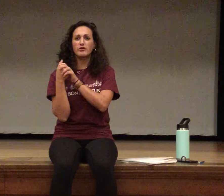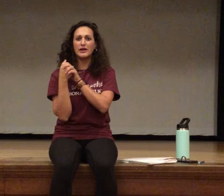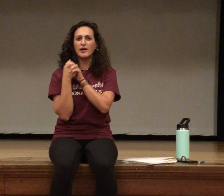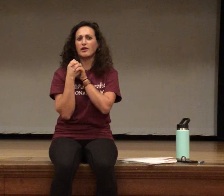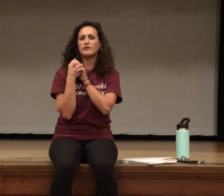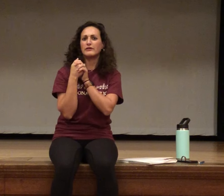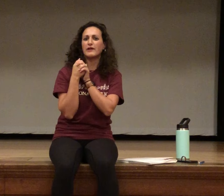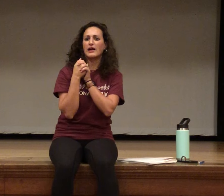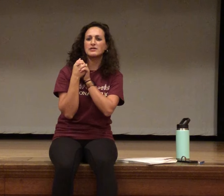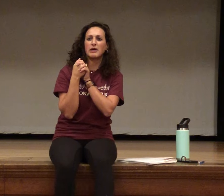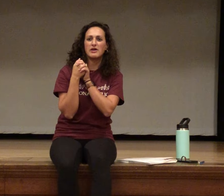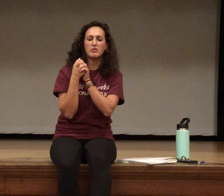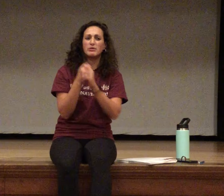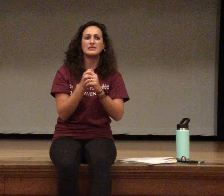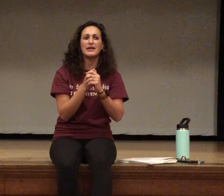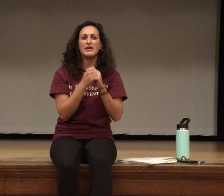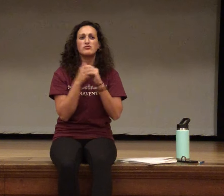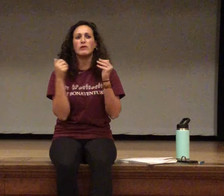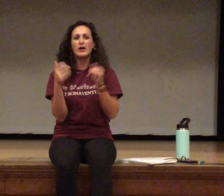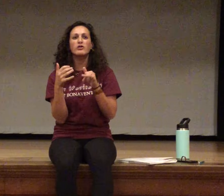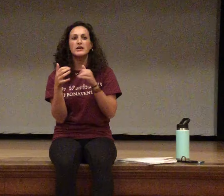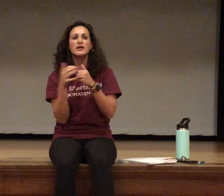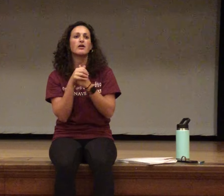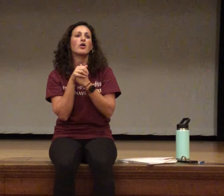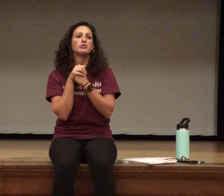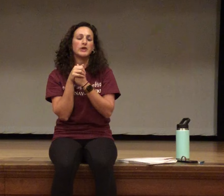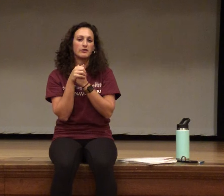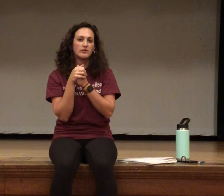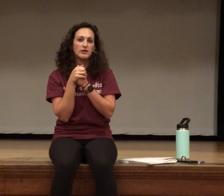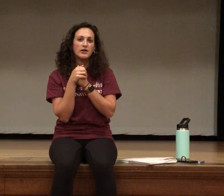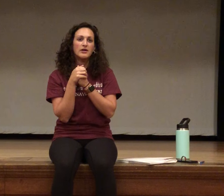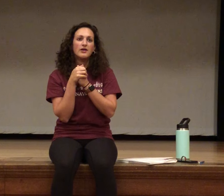um another thing another fun fact about deaf people is that they rarely get carpal tunnel